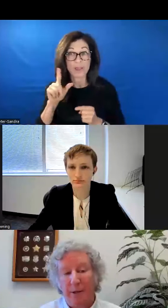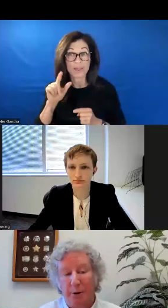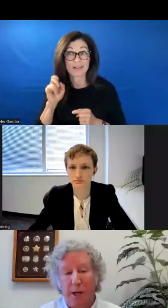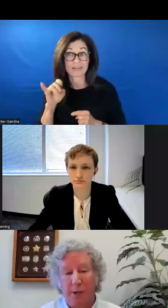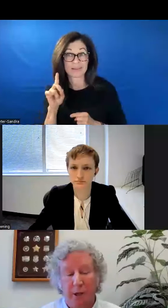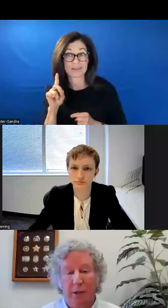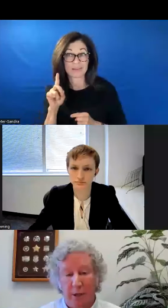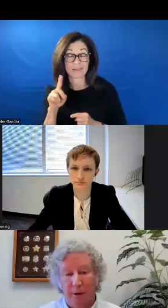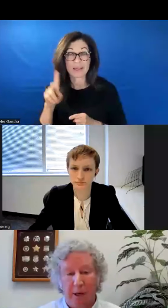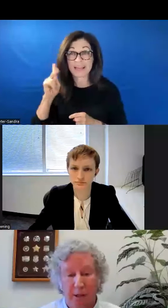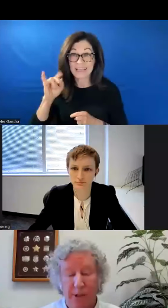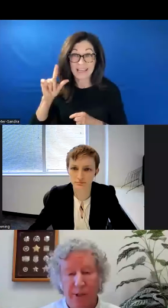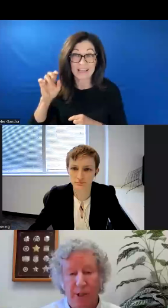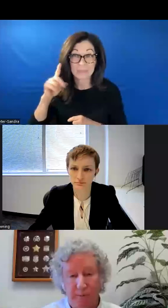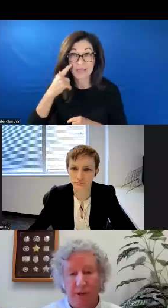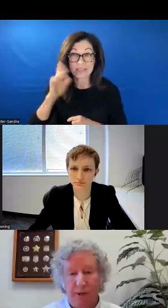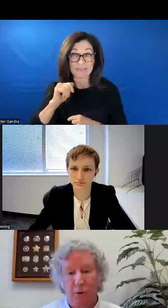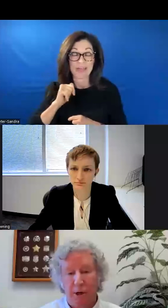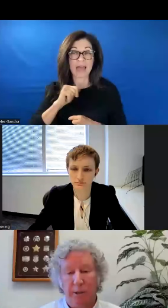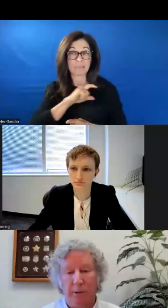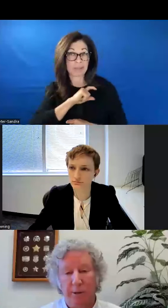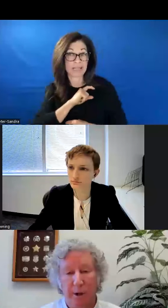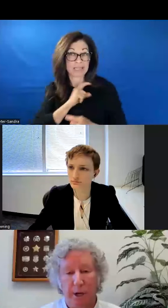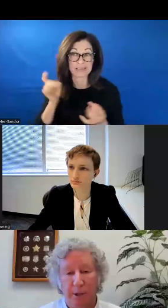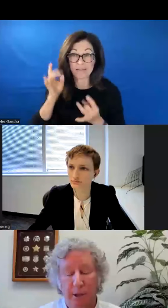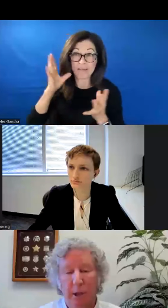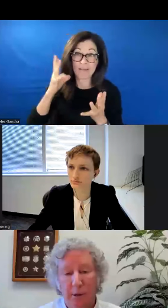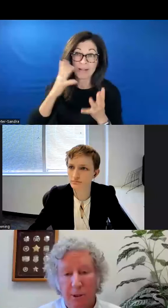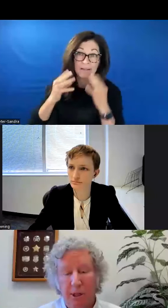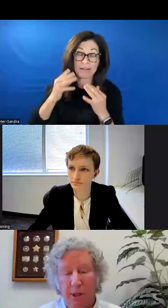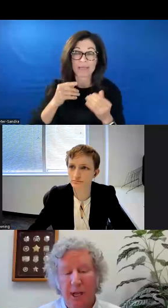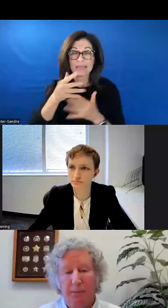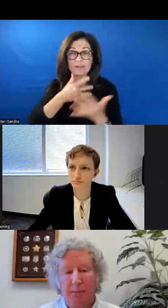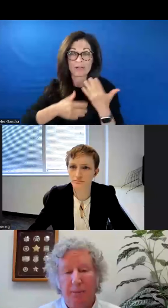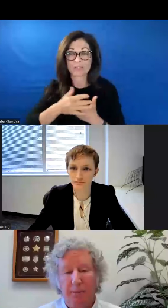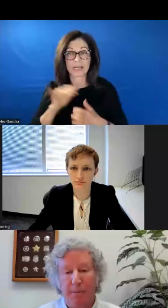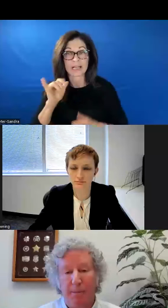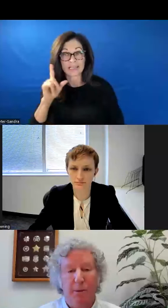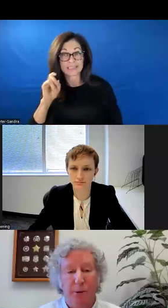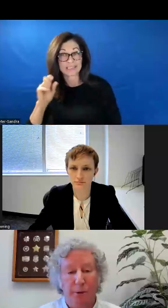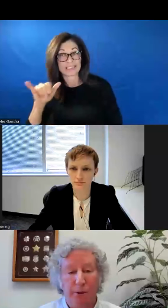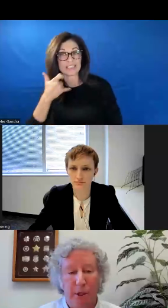INTERACTION. LINDSEY MENTIONED ONE THAT HAPPENED IN NEW JERSEY.